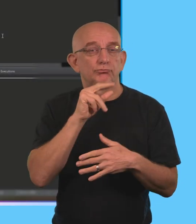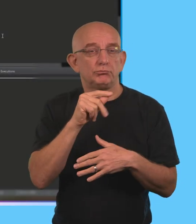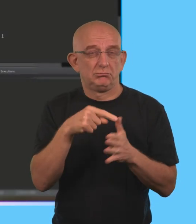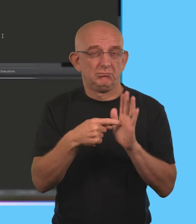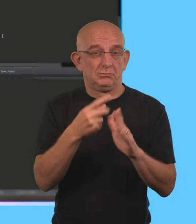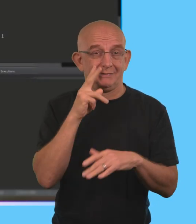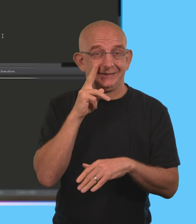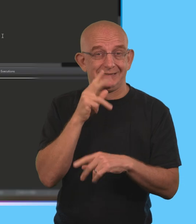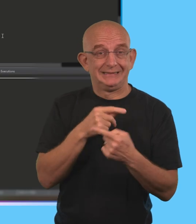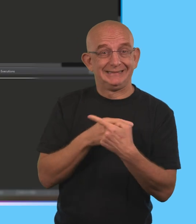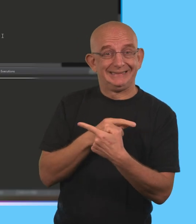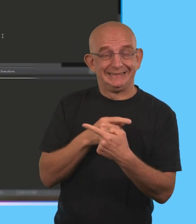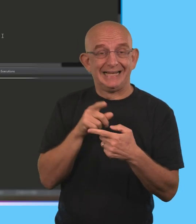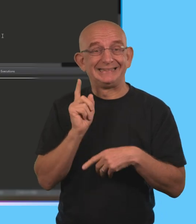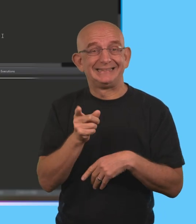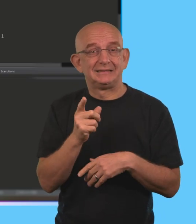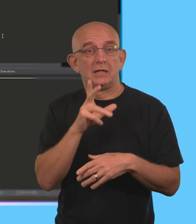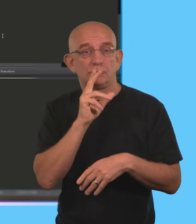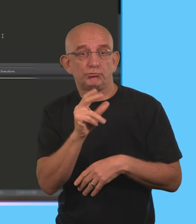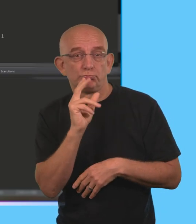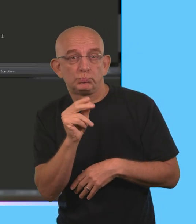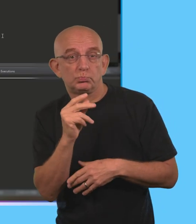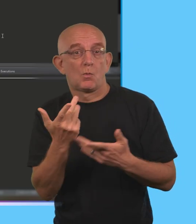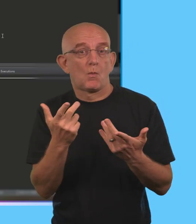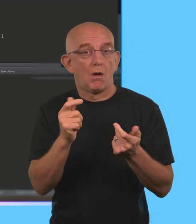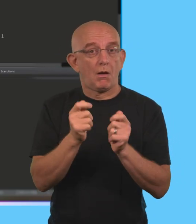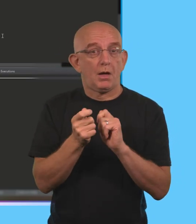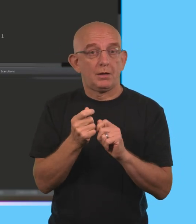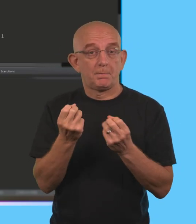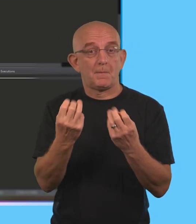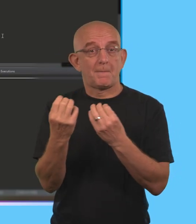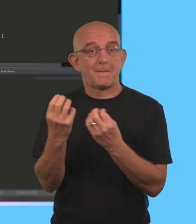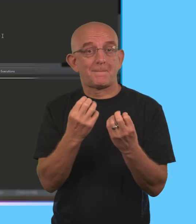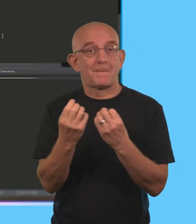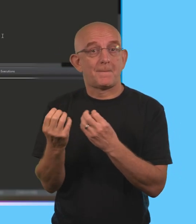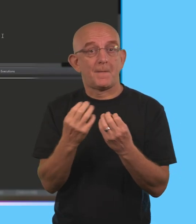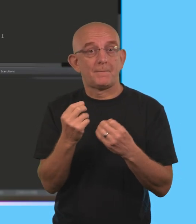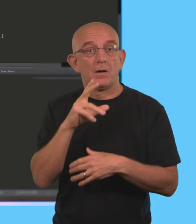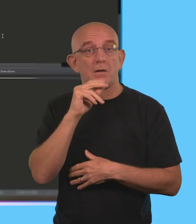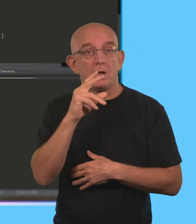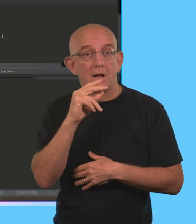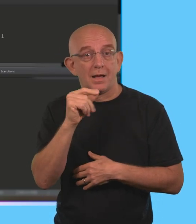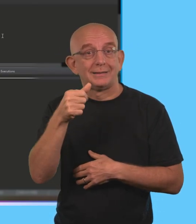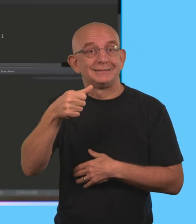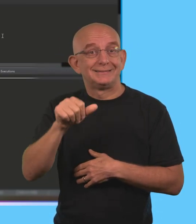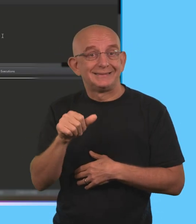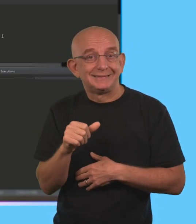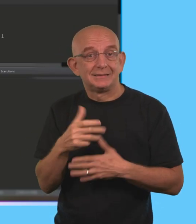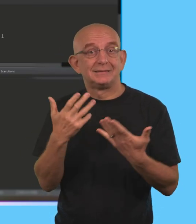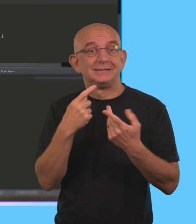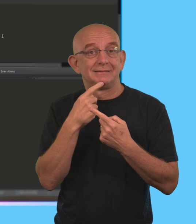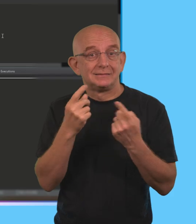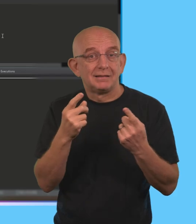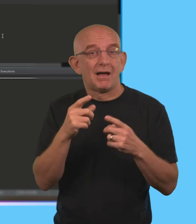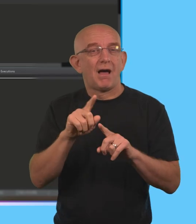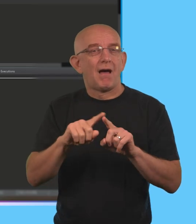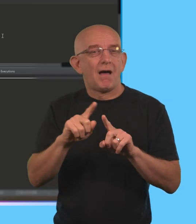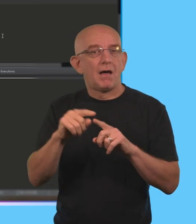If Block. Camel Should Show Menu. Go down. Declaration Table.